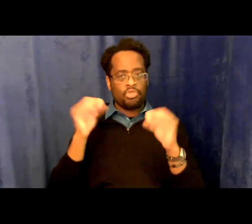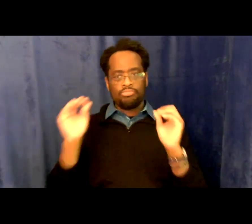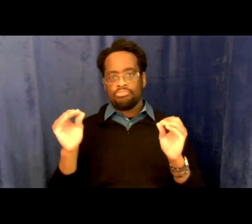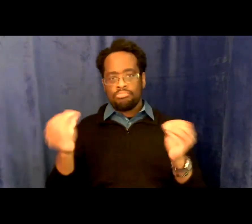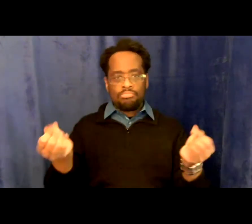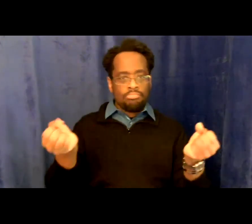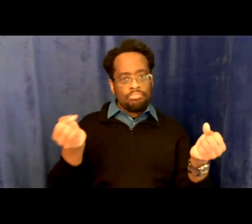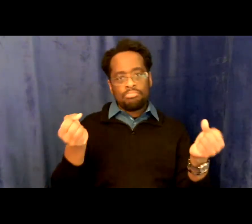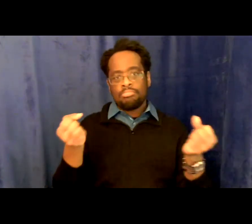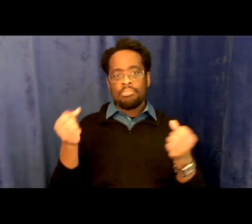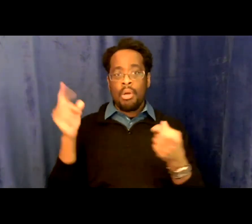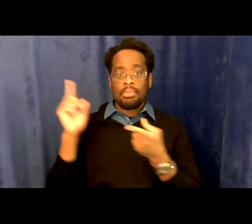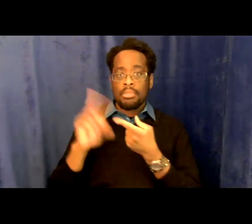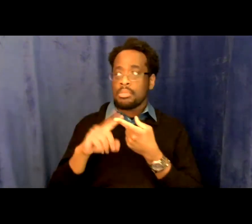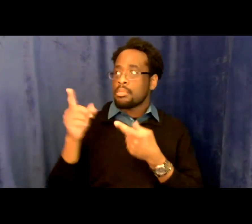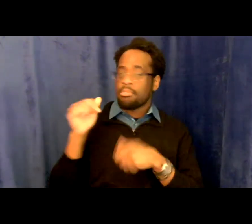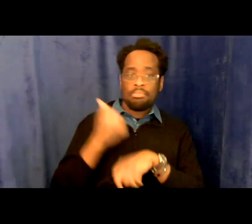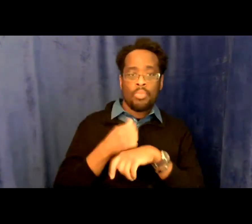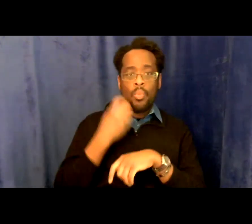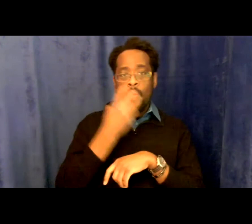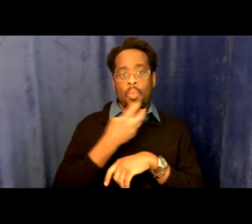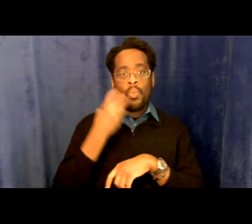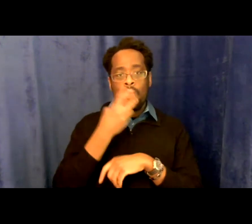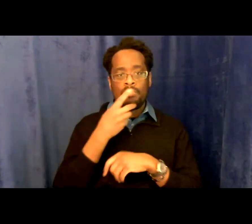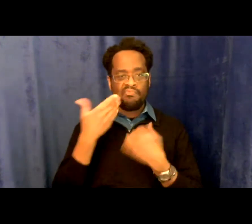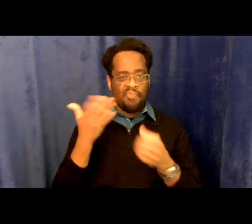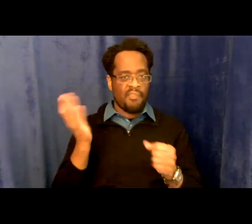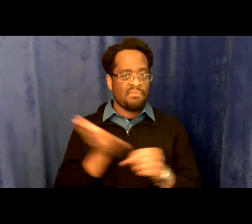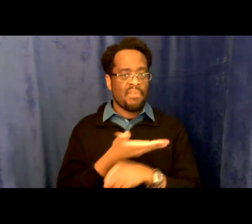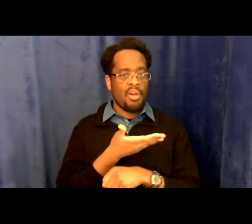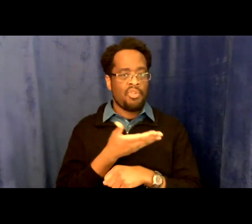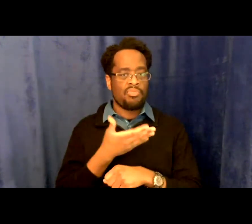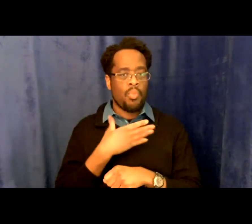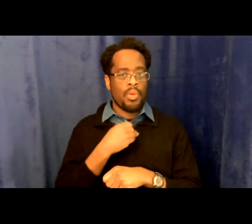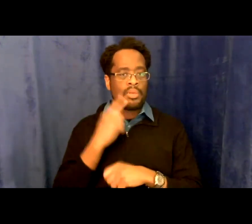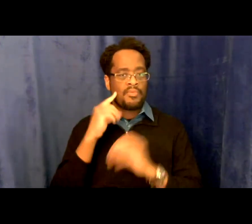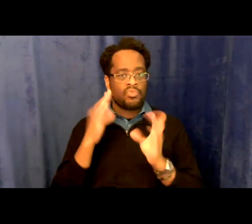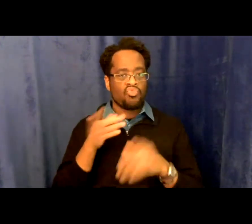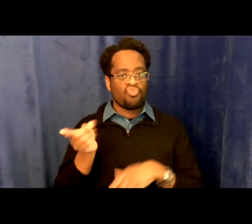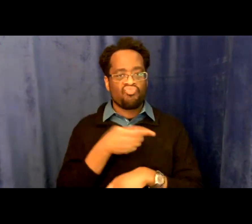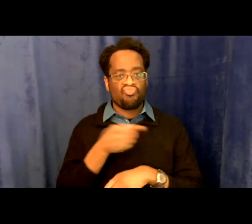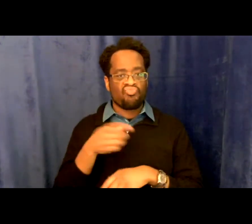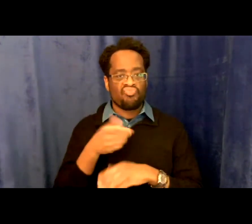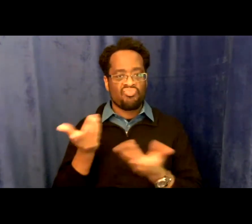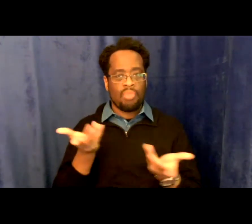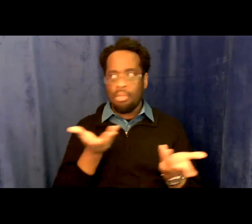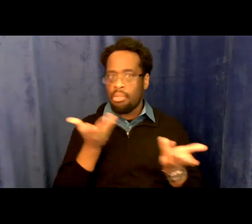and white deaf students weren't allowed to sign because oriolism had started all the teachers